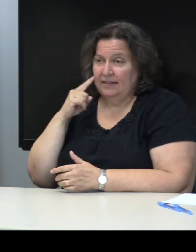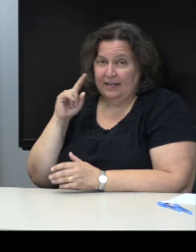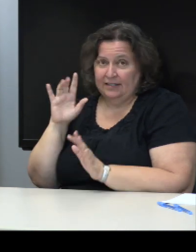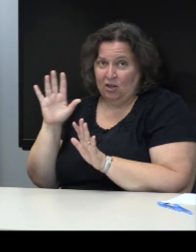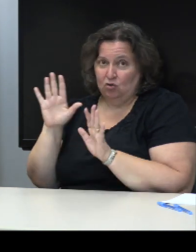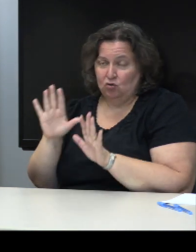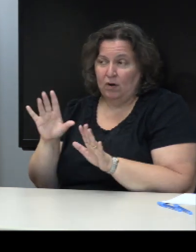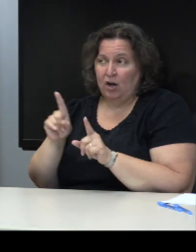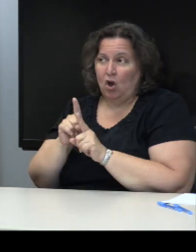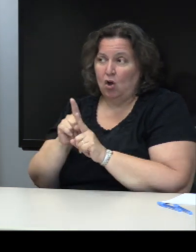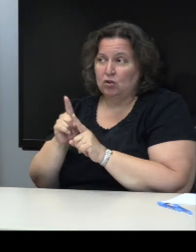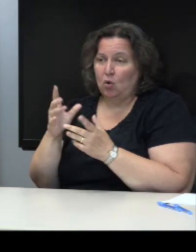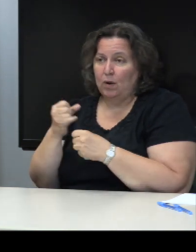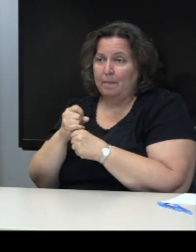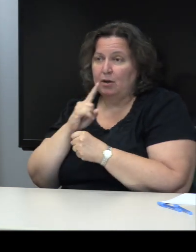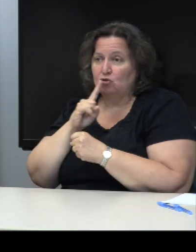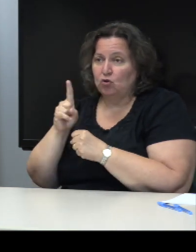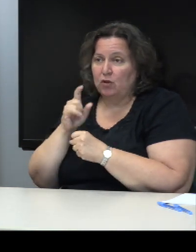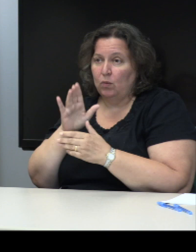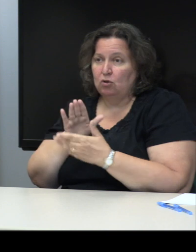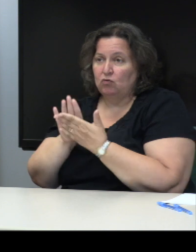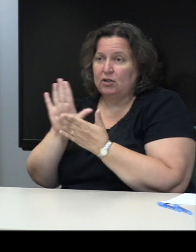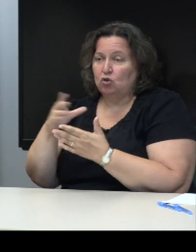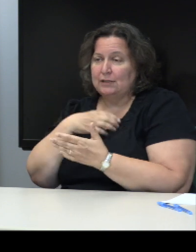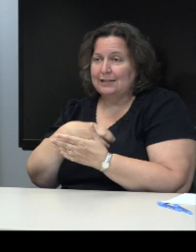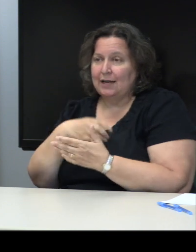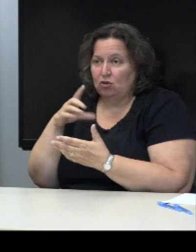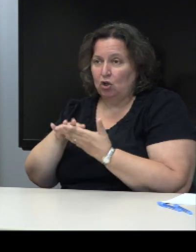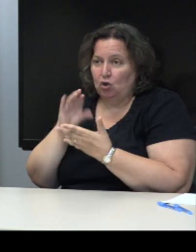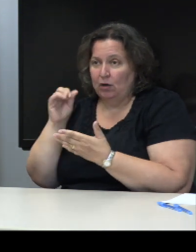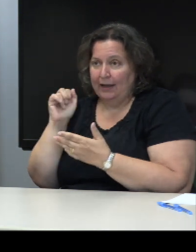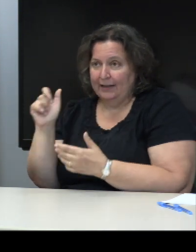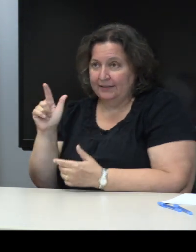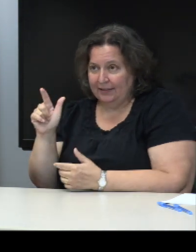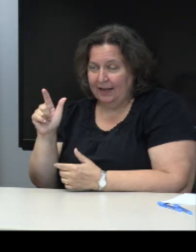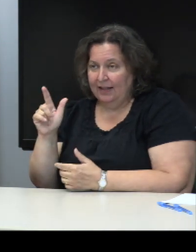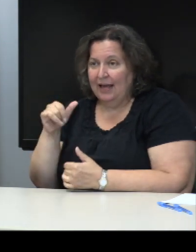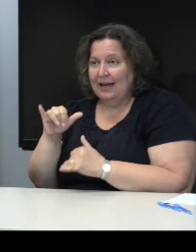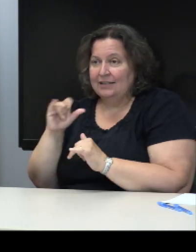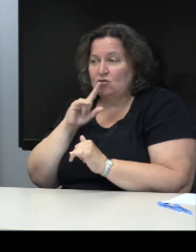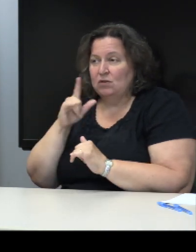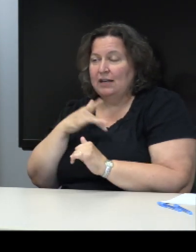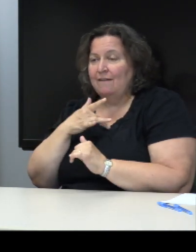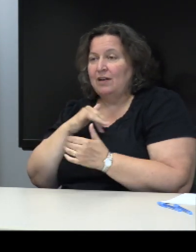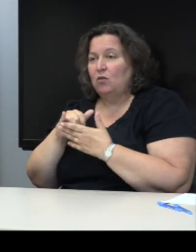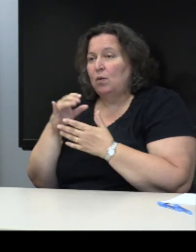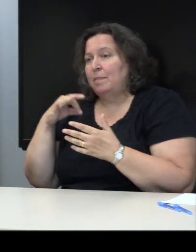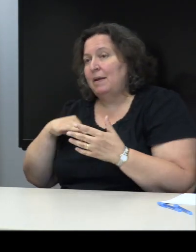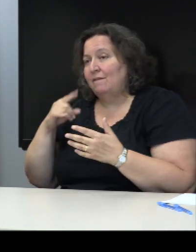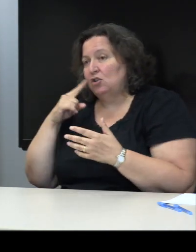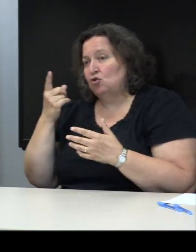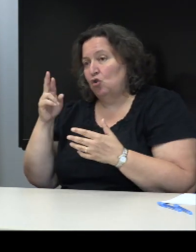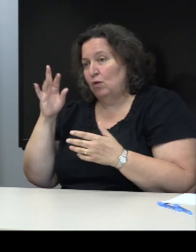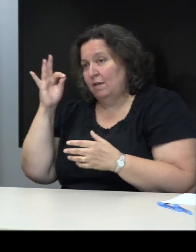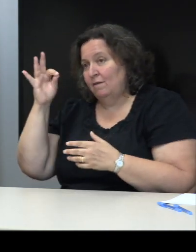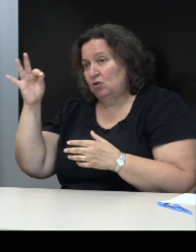I also want to be sure we address Norah’s desire to learn ASL. I still really feel this could be beneficial to her in the future and will help her to feel like